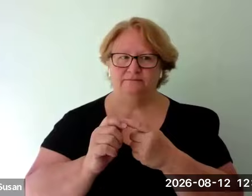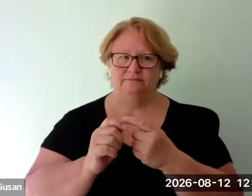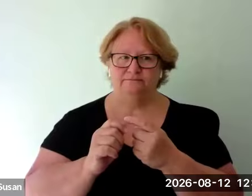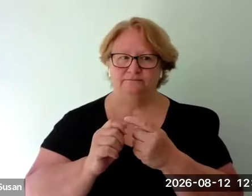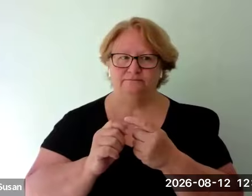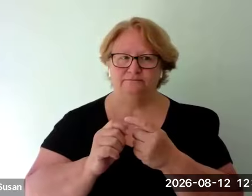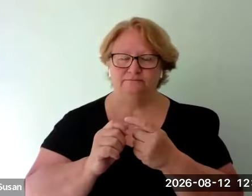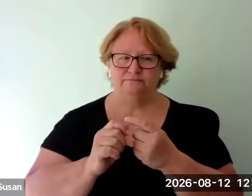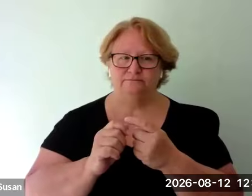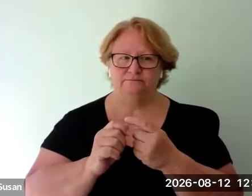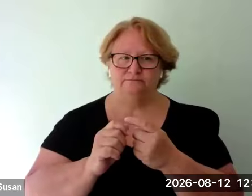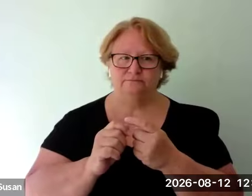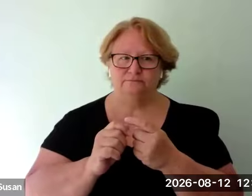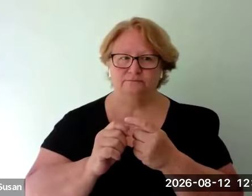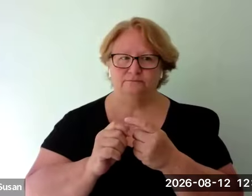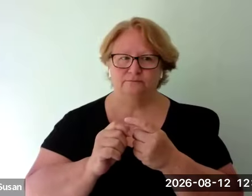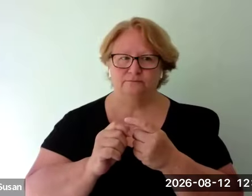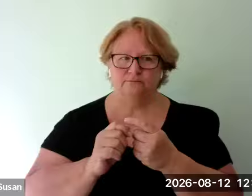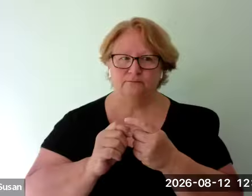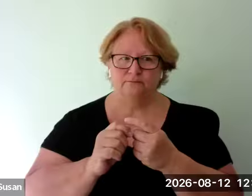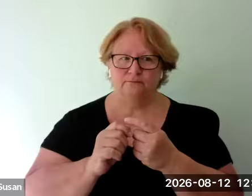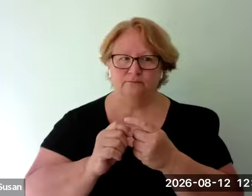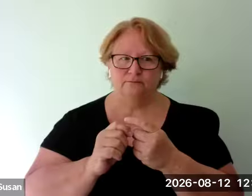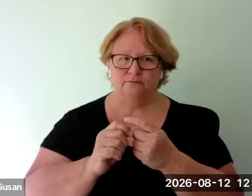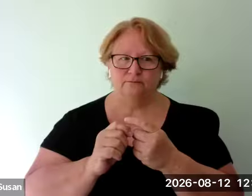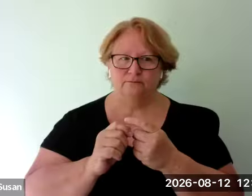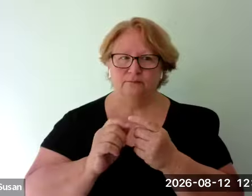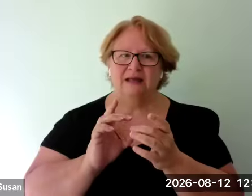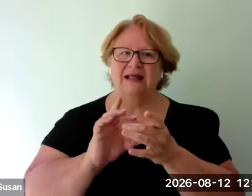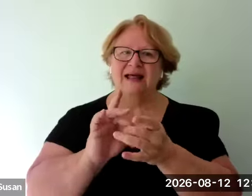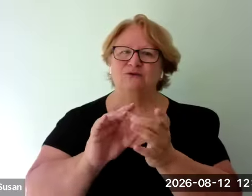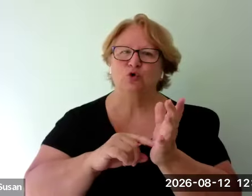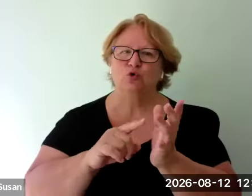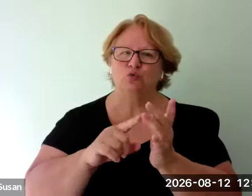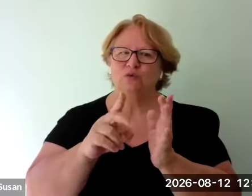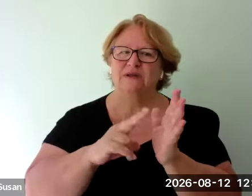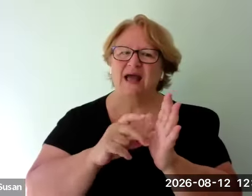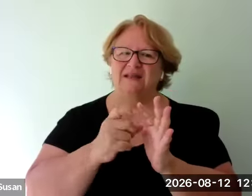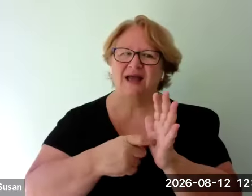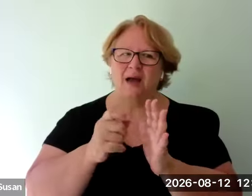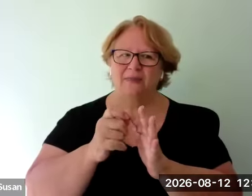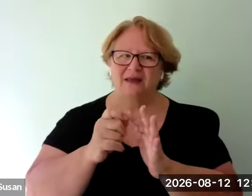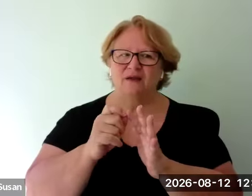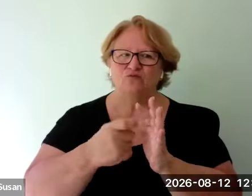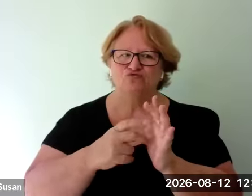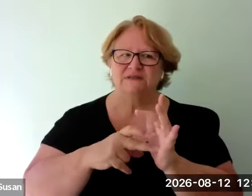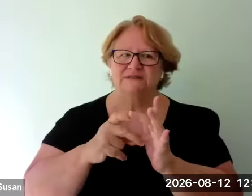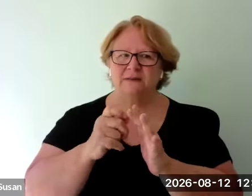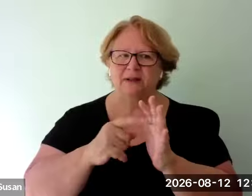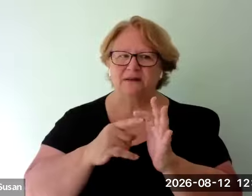of all, criterion 1. So just moving to the next slide. Thank you. So criterion